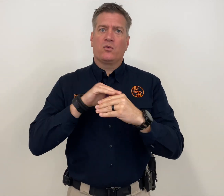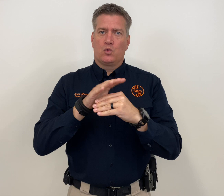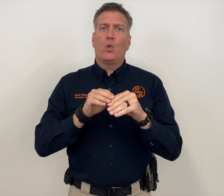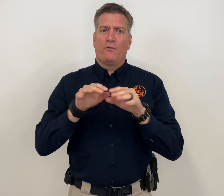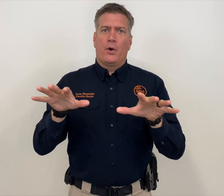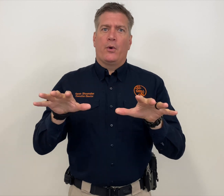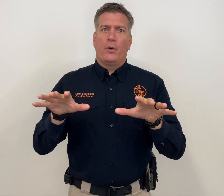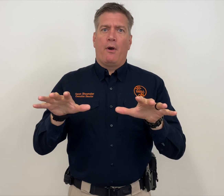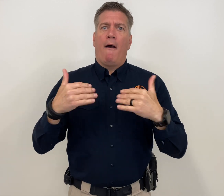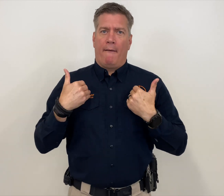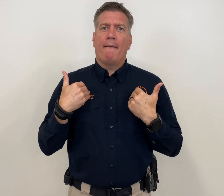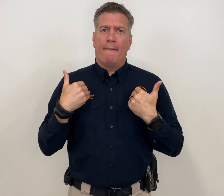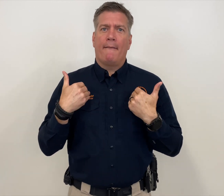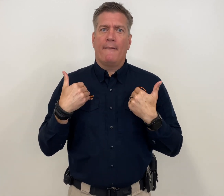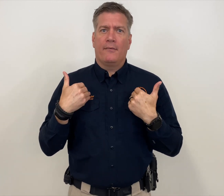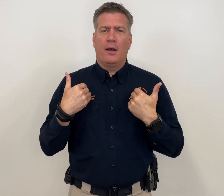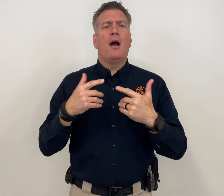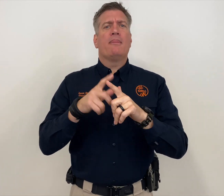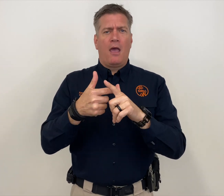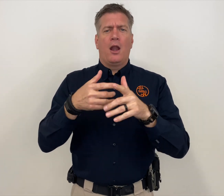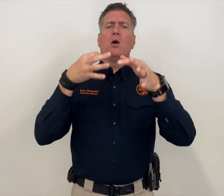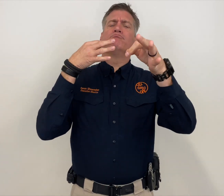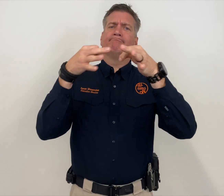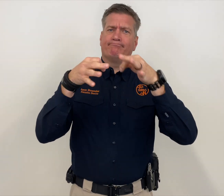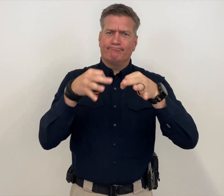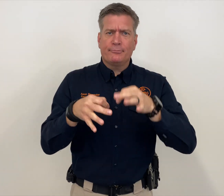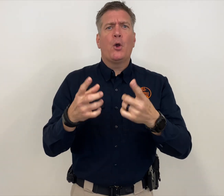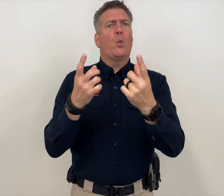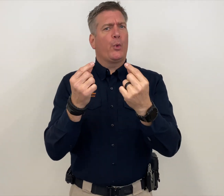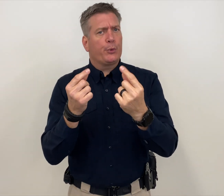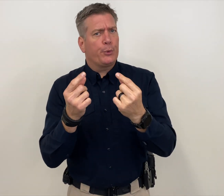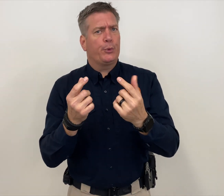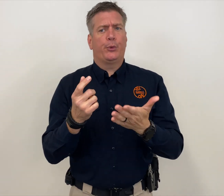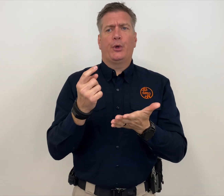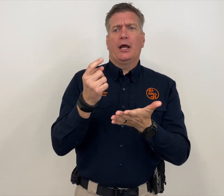that you have the coronavirus and you'll be given instructions what to do and how